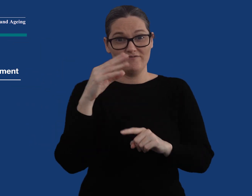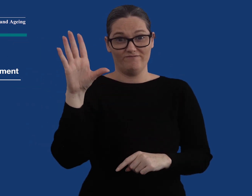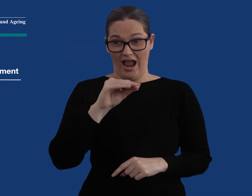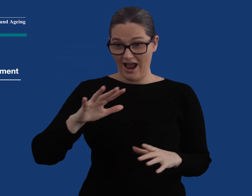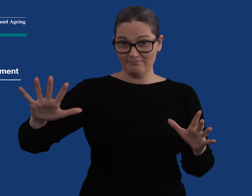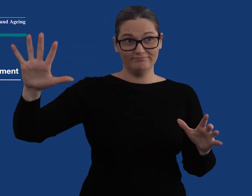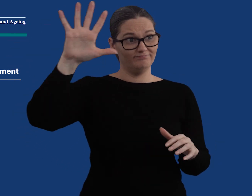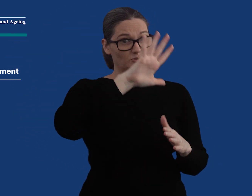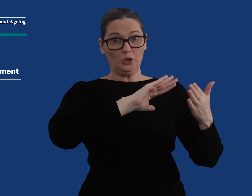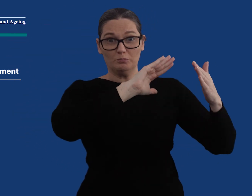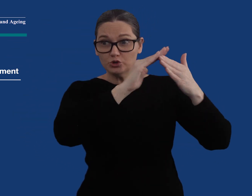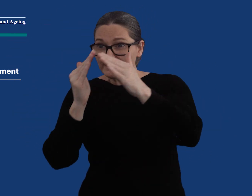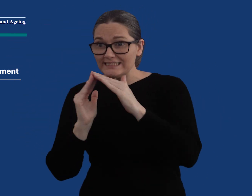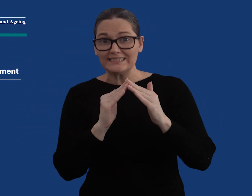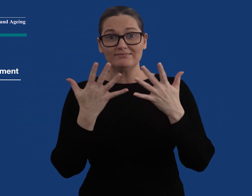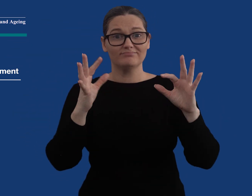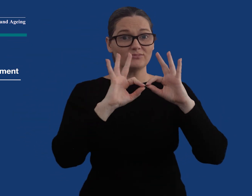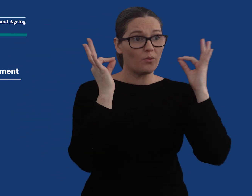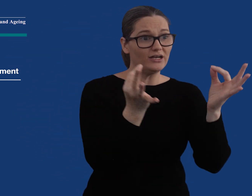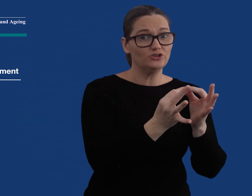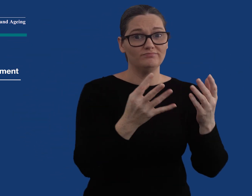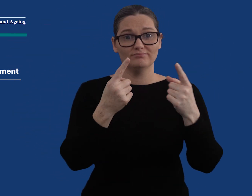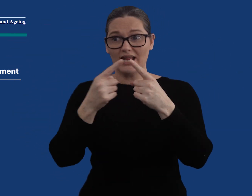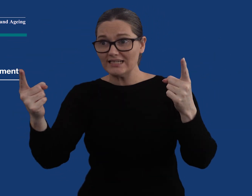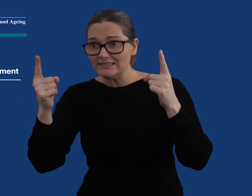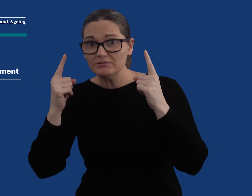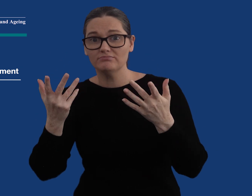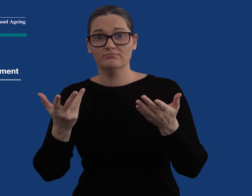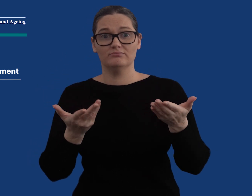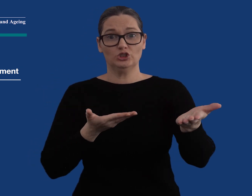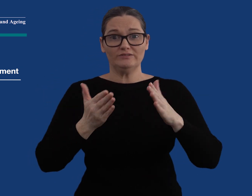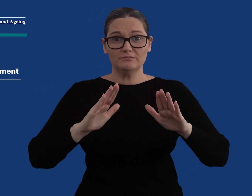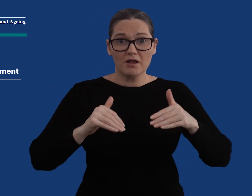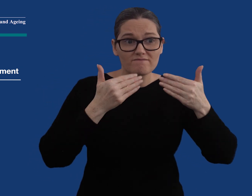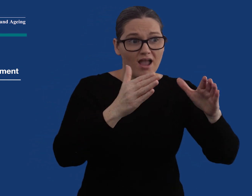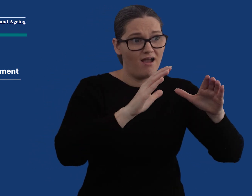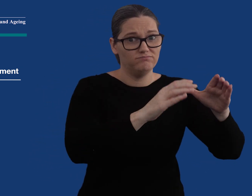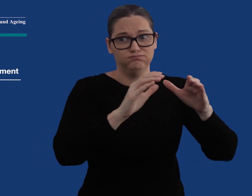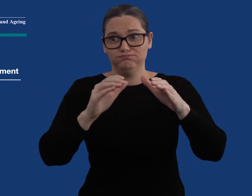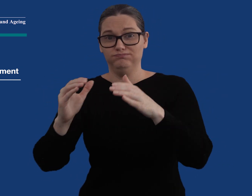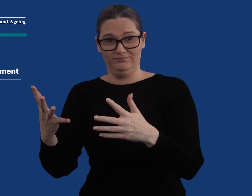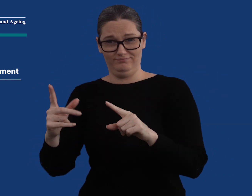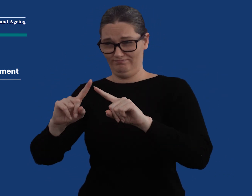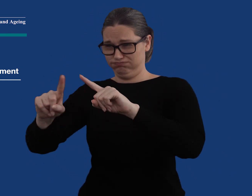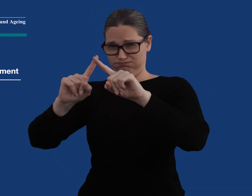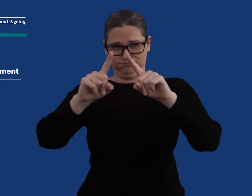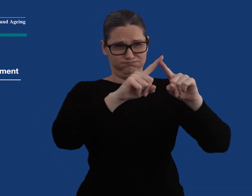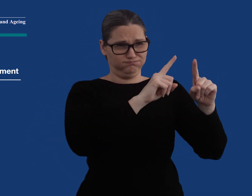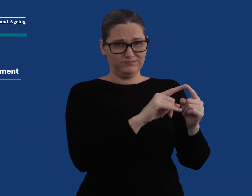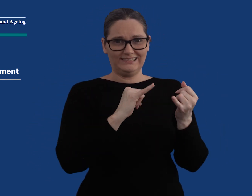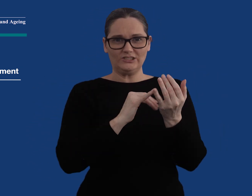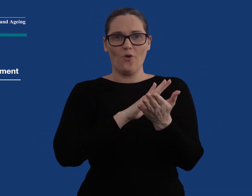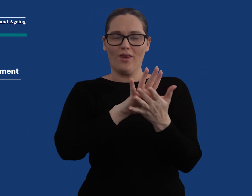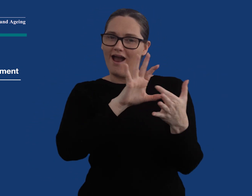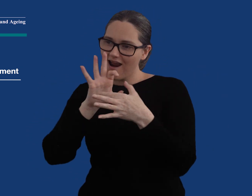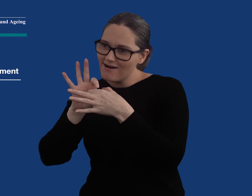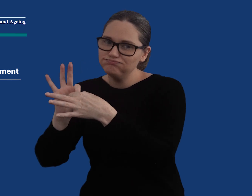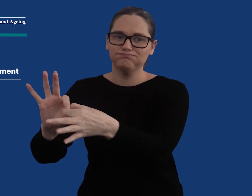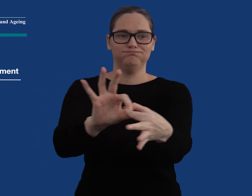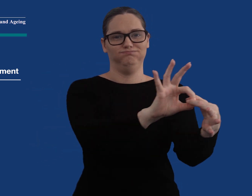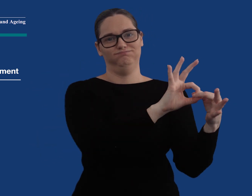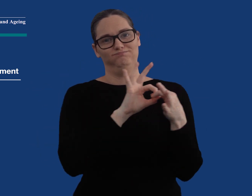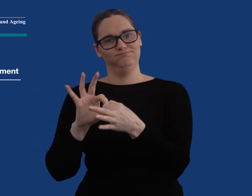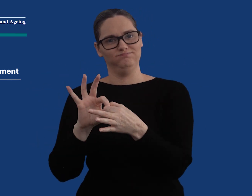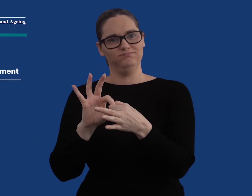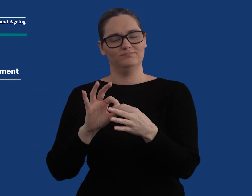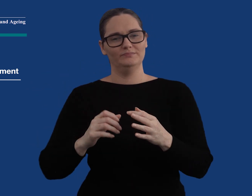from across community, organisation, academic and provider sectors.